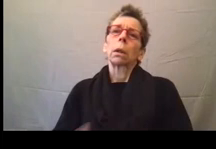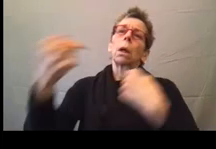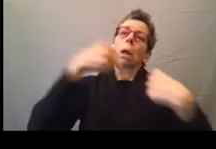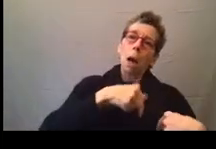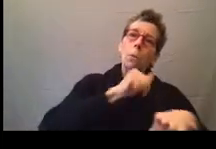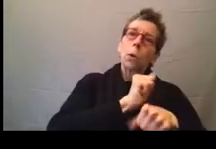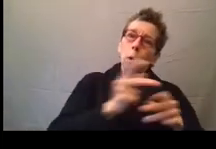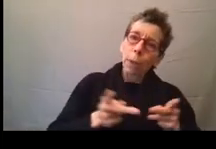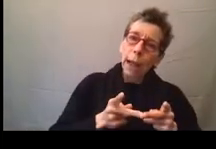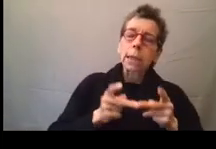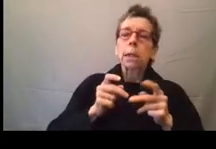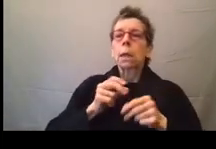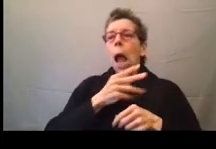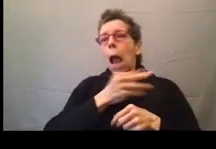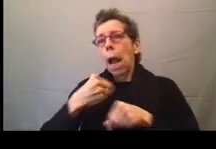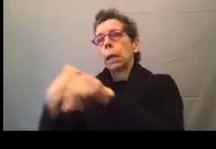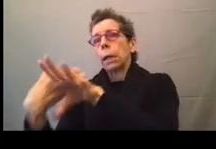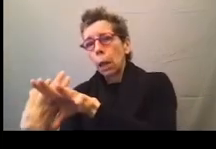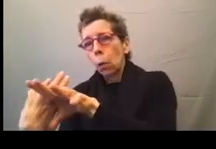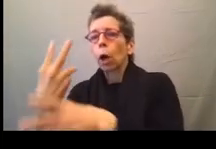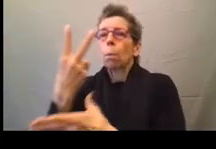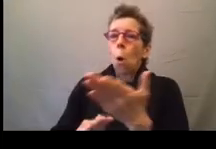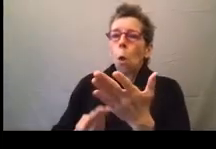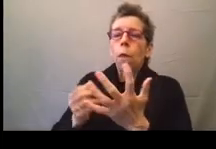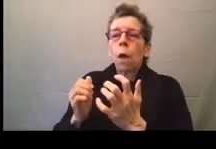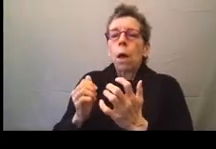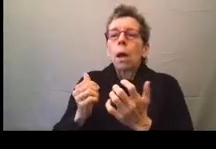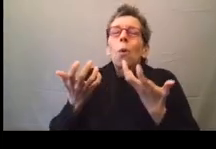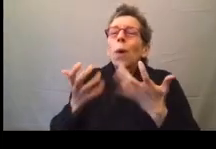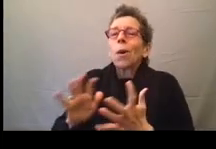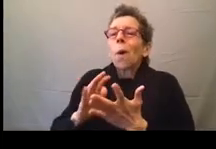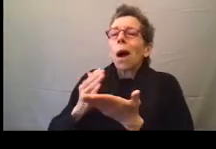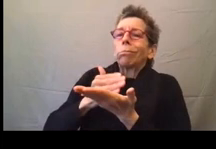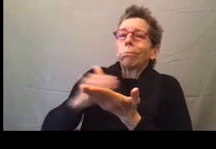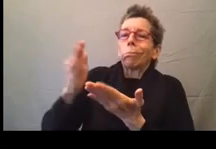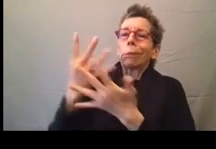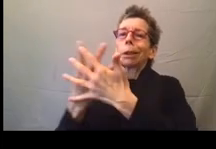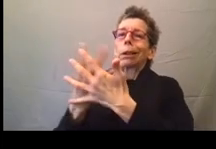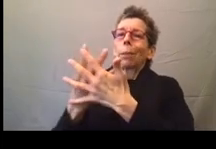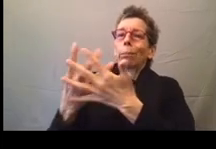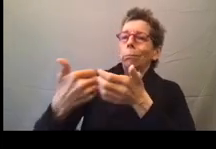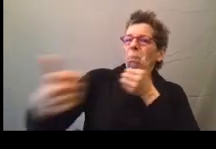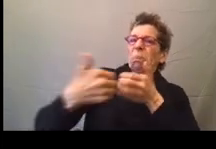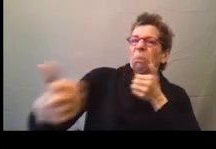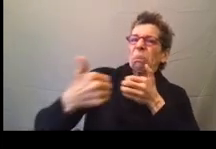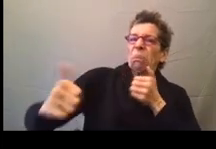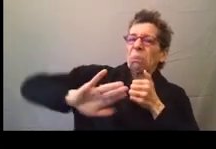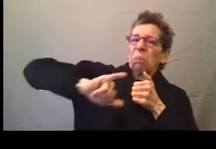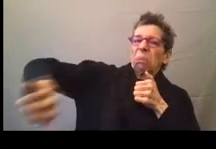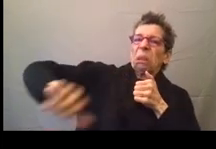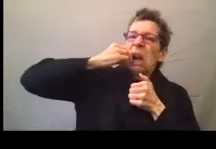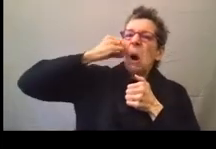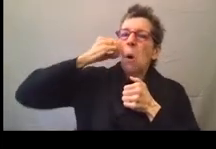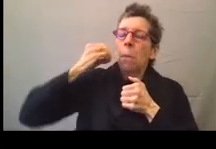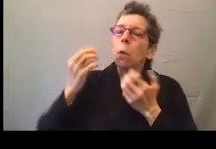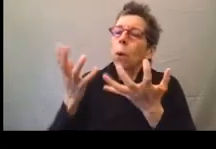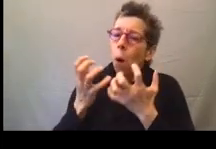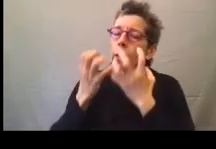How do we prevent telework from becoming a tool for segregation and remain a valued accommodation.